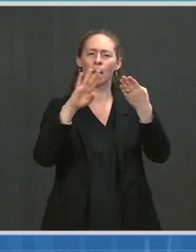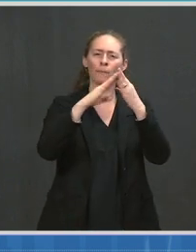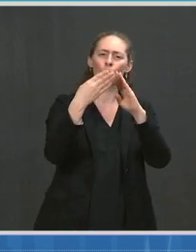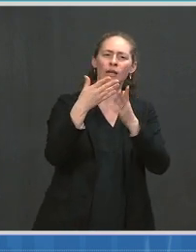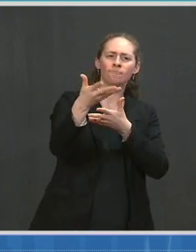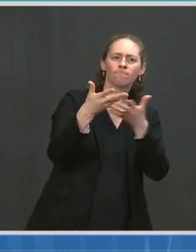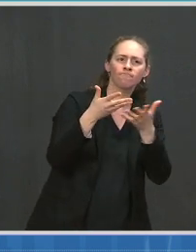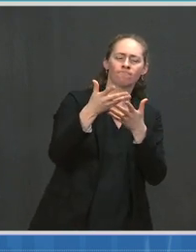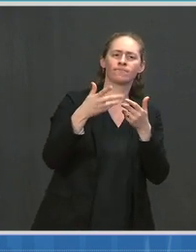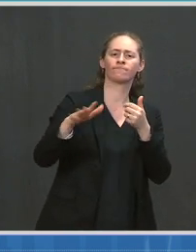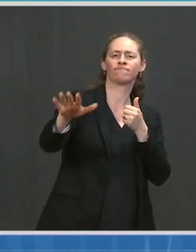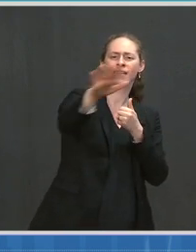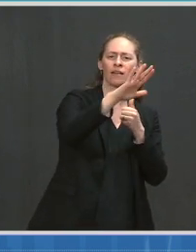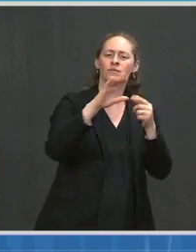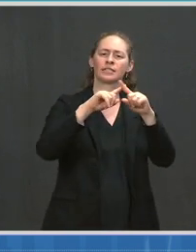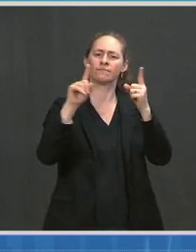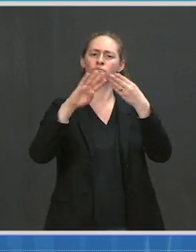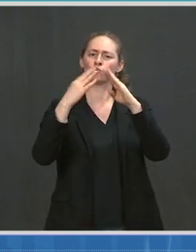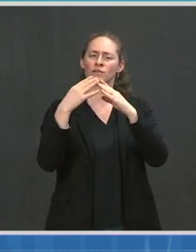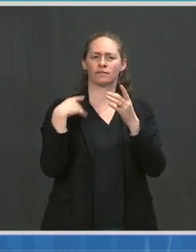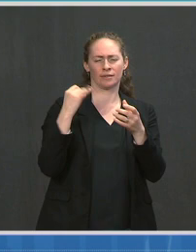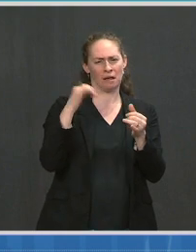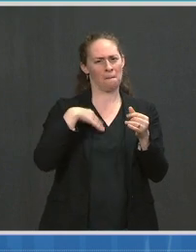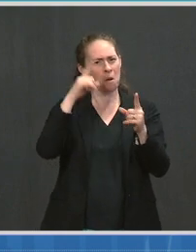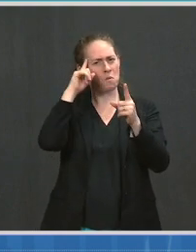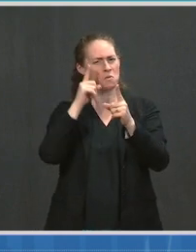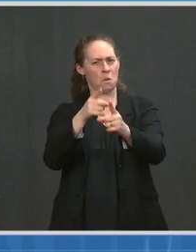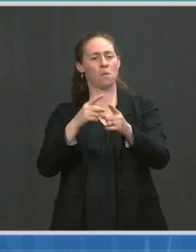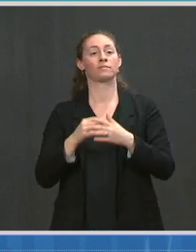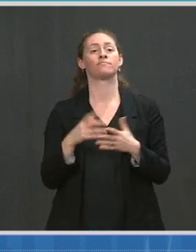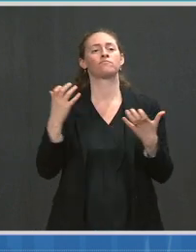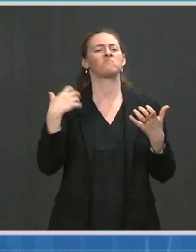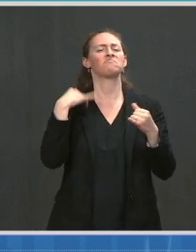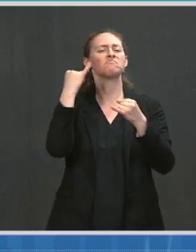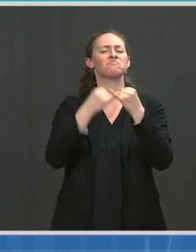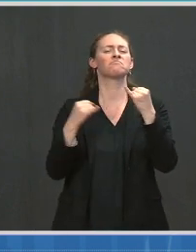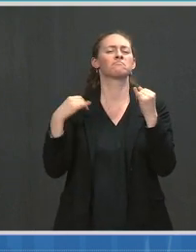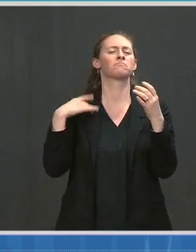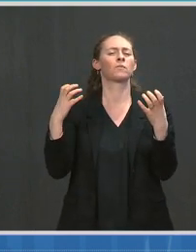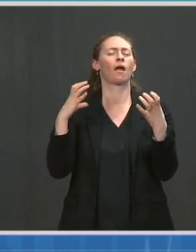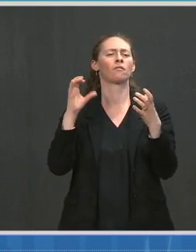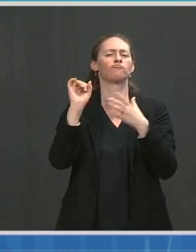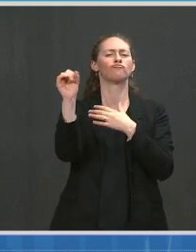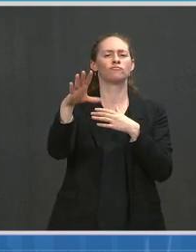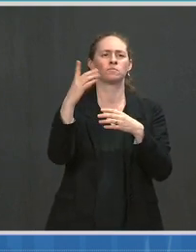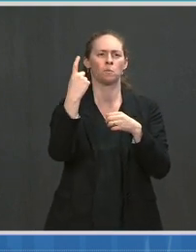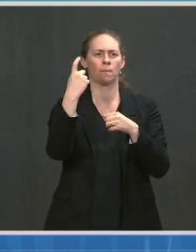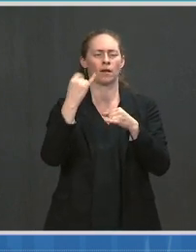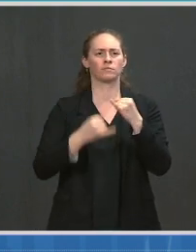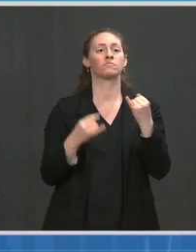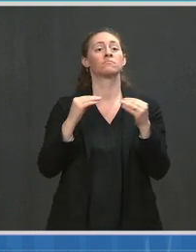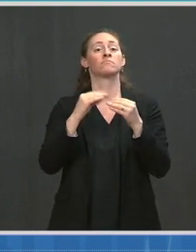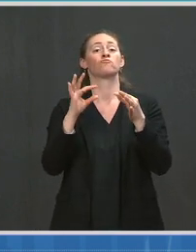Finally, I want to give you a brief update on where we are in the pandemic. The most recent seven-day average